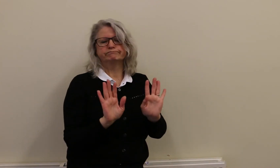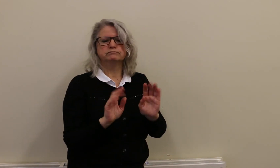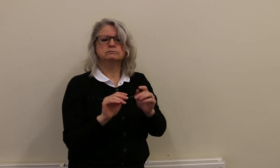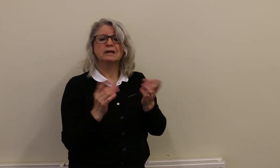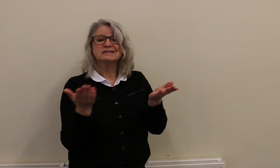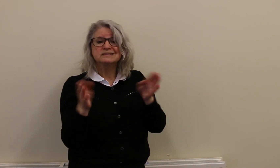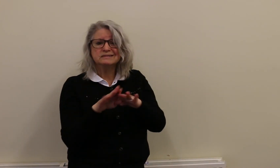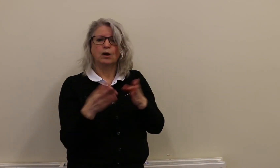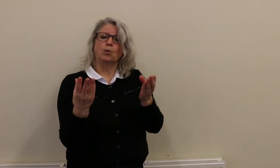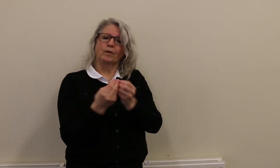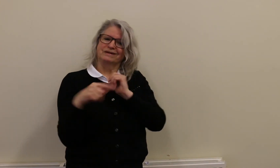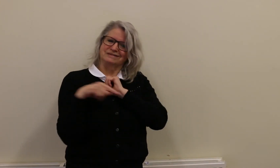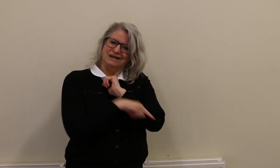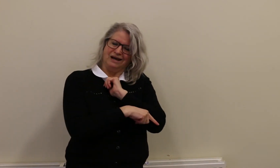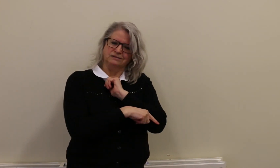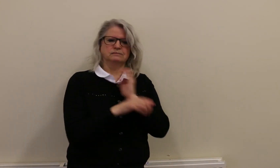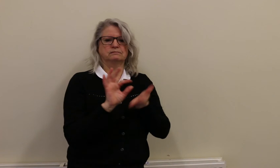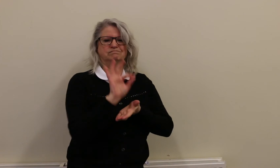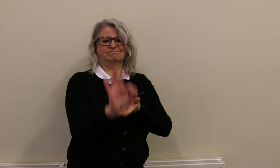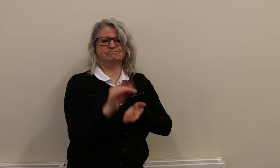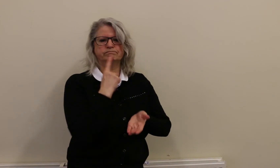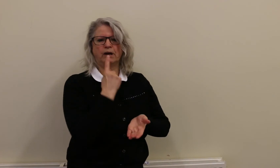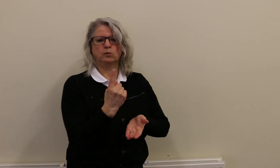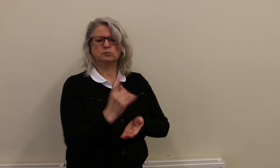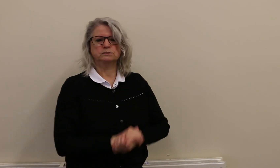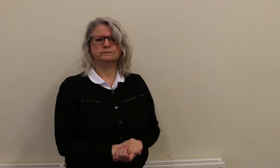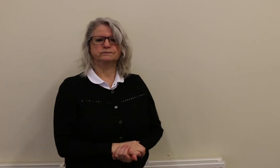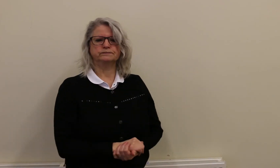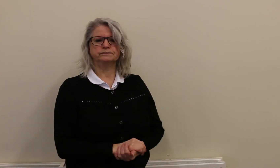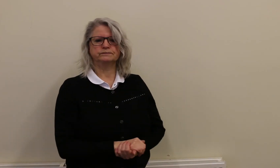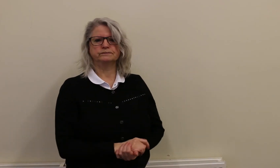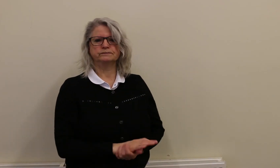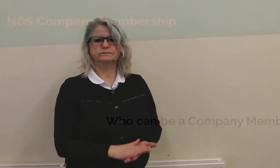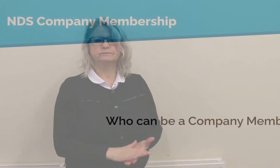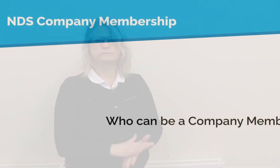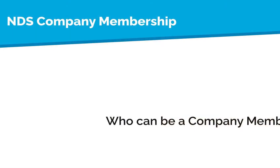to cease owing money having a debt you'd be responsible for paying £1.00.